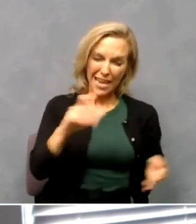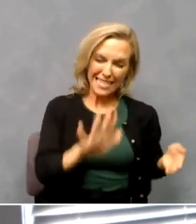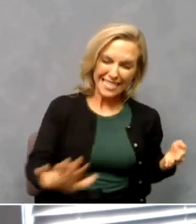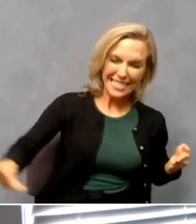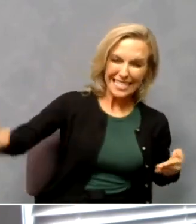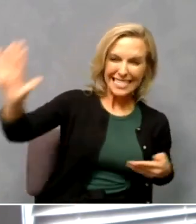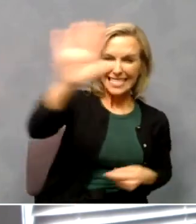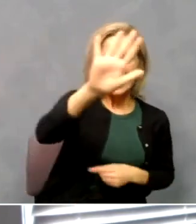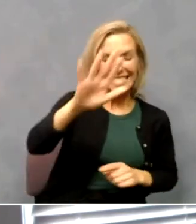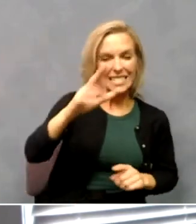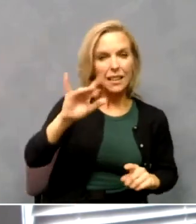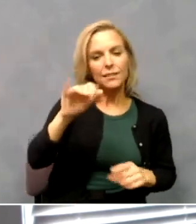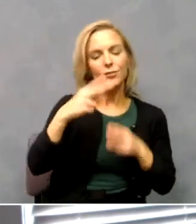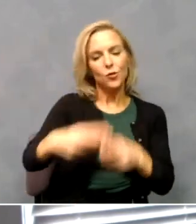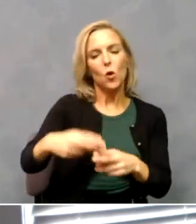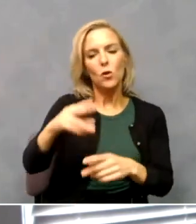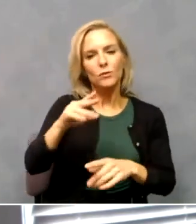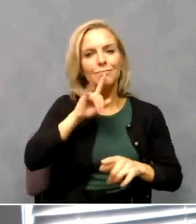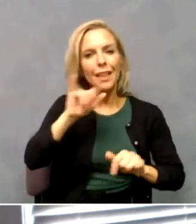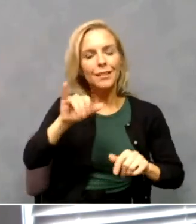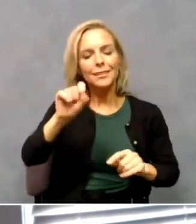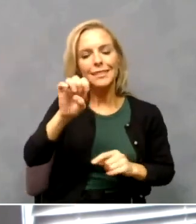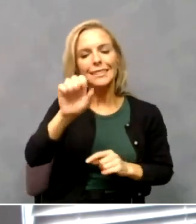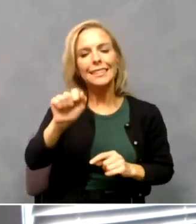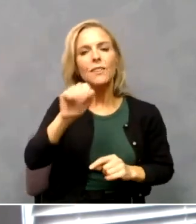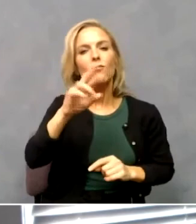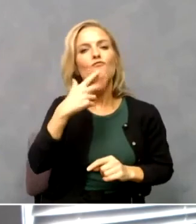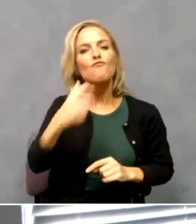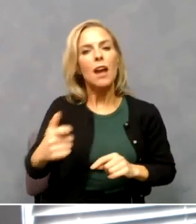when I looked last night, has thehyperfix it rate of new disease in